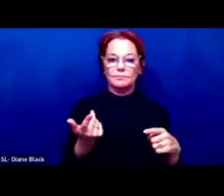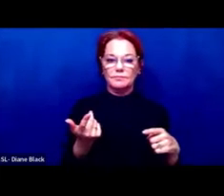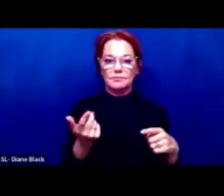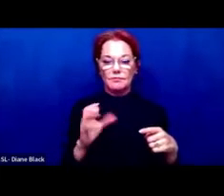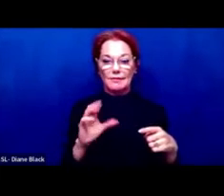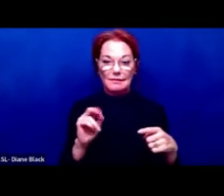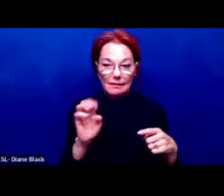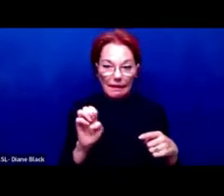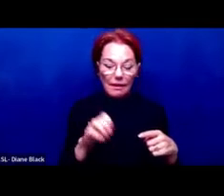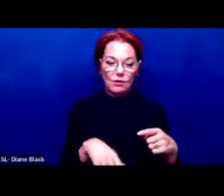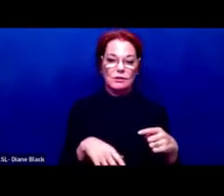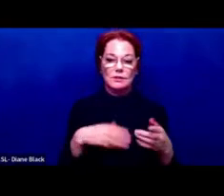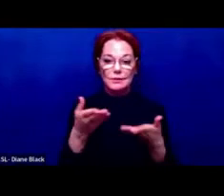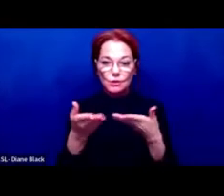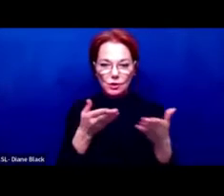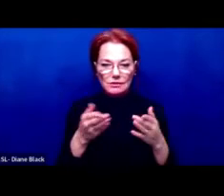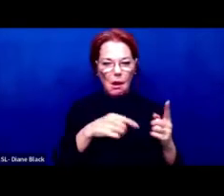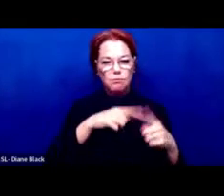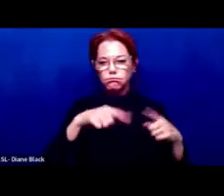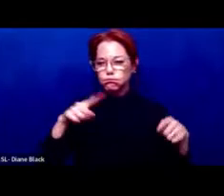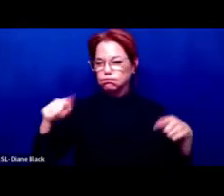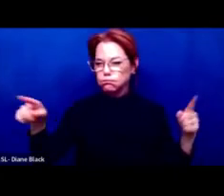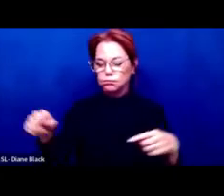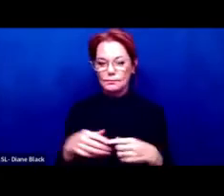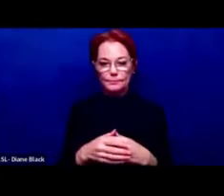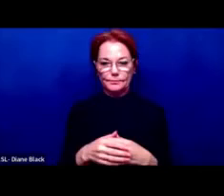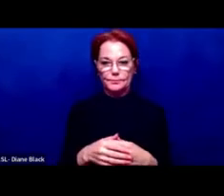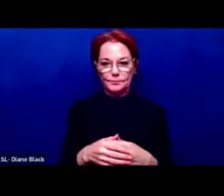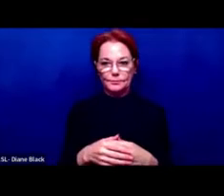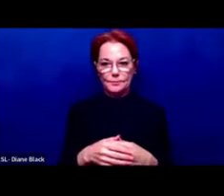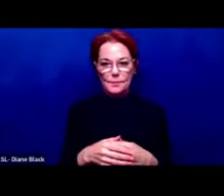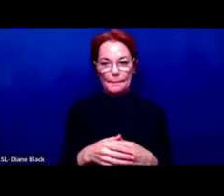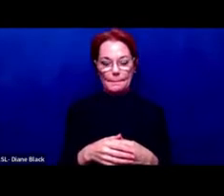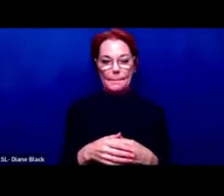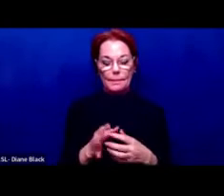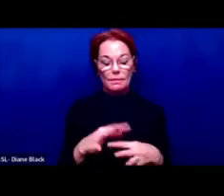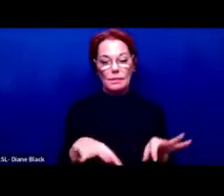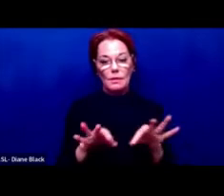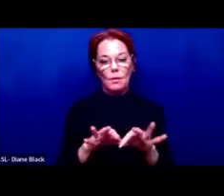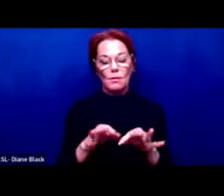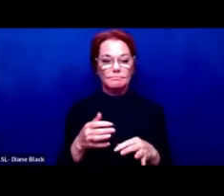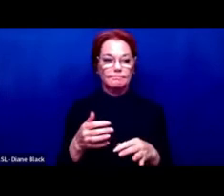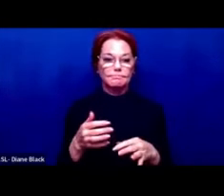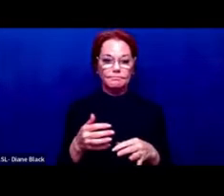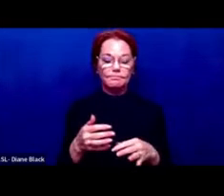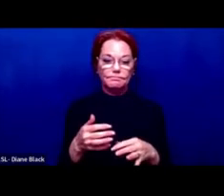services that are received. And so, you know, understanding as individuals are, you know,